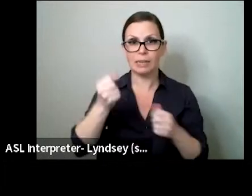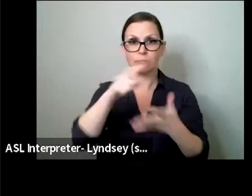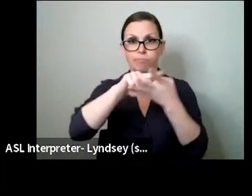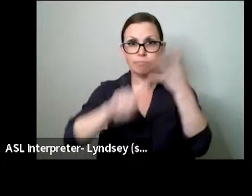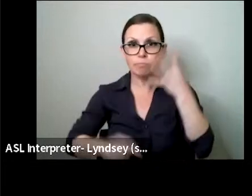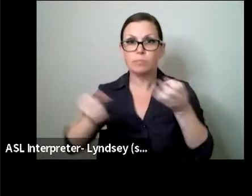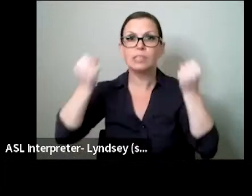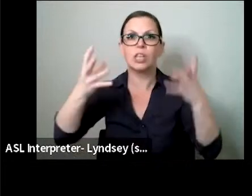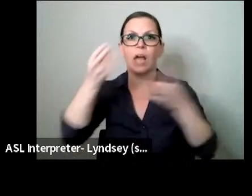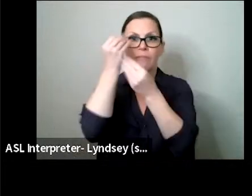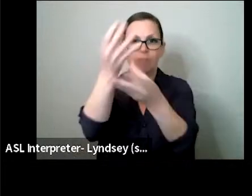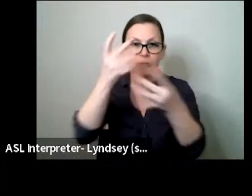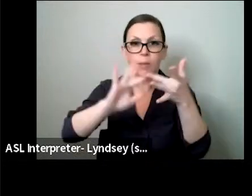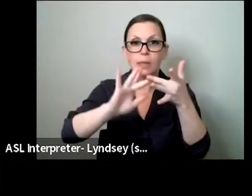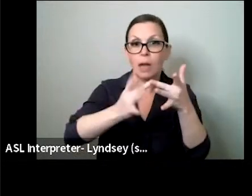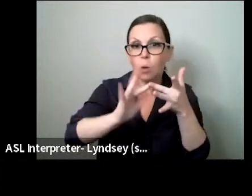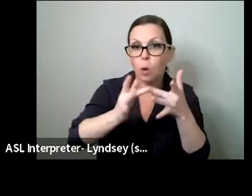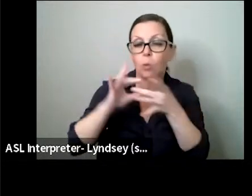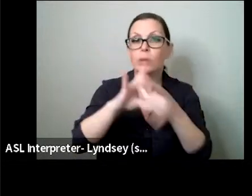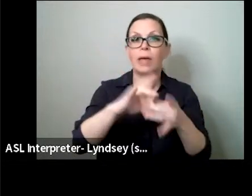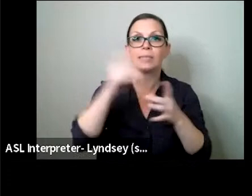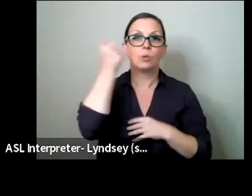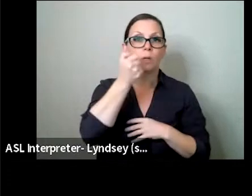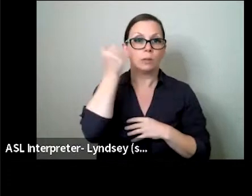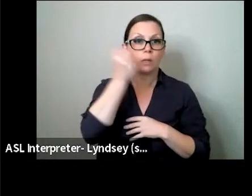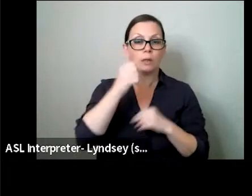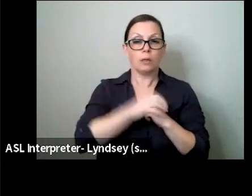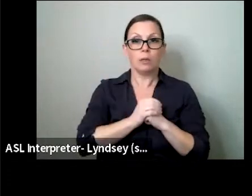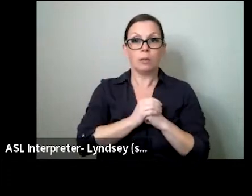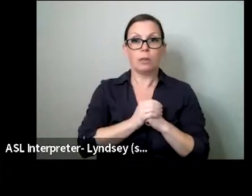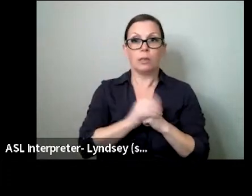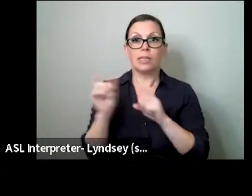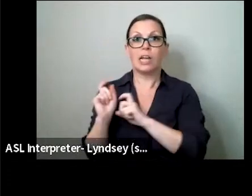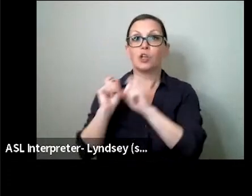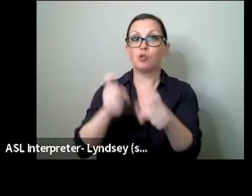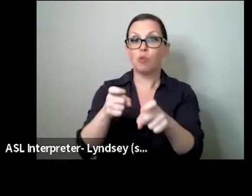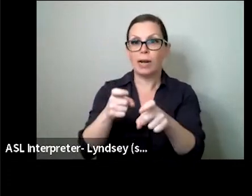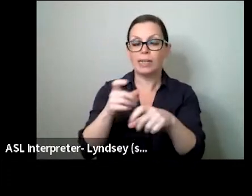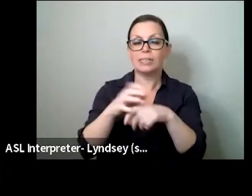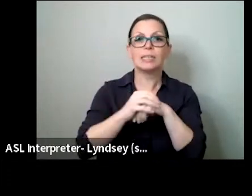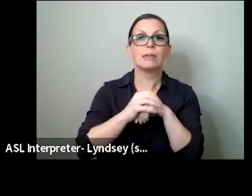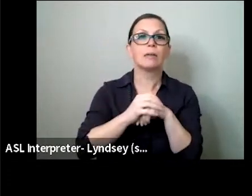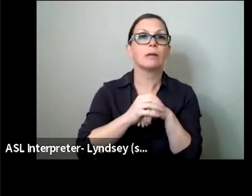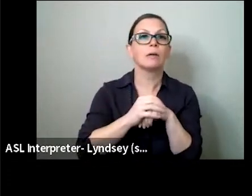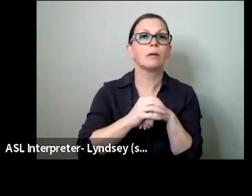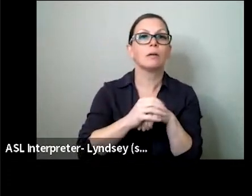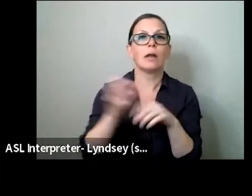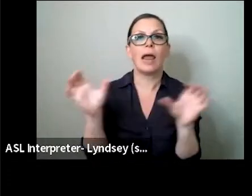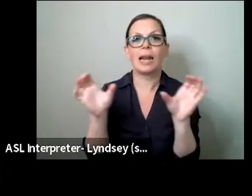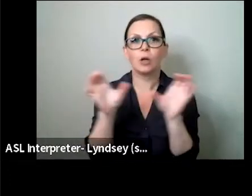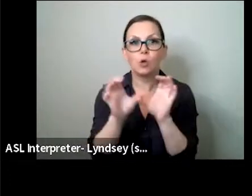about those scholarships. They're granted annually for study at accredited, licensed universities,